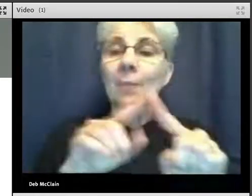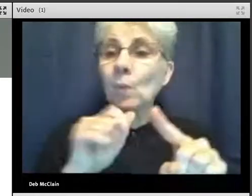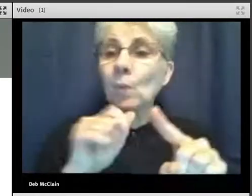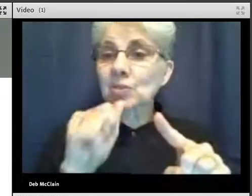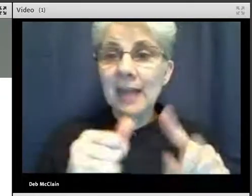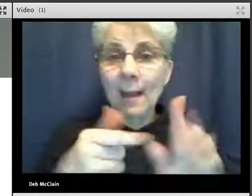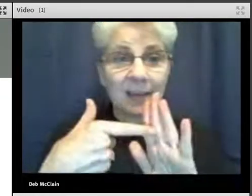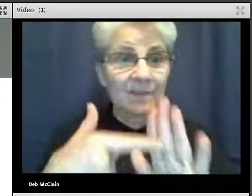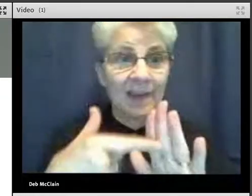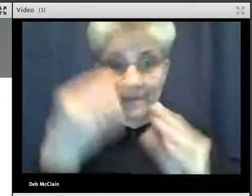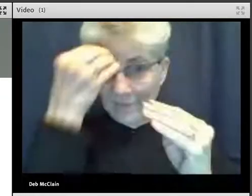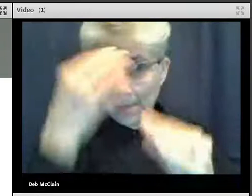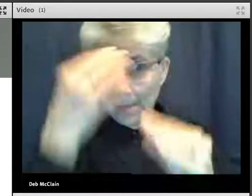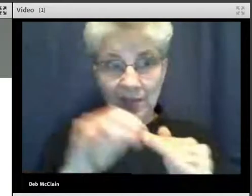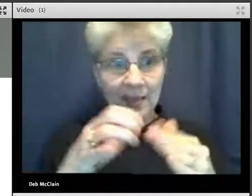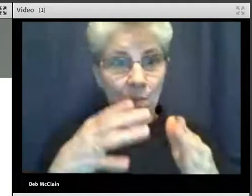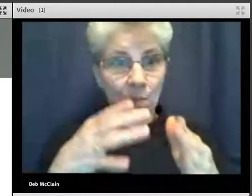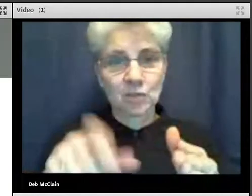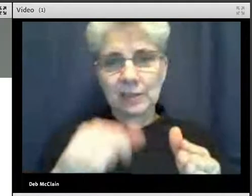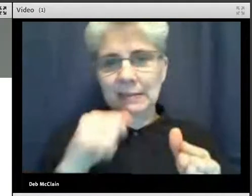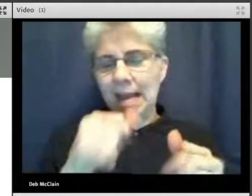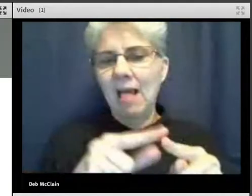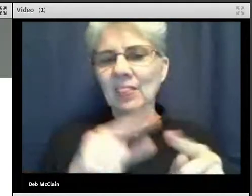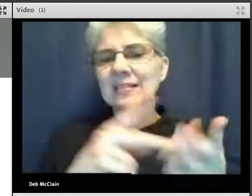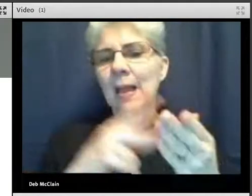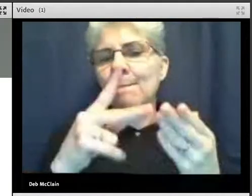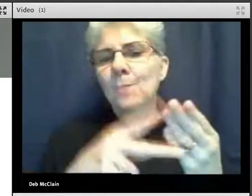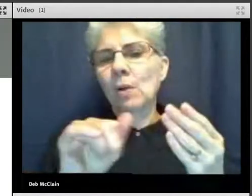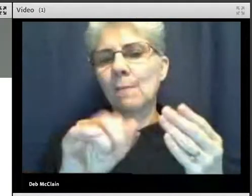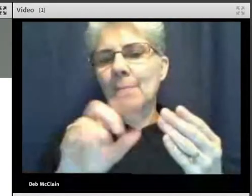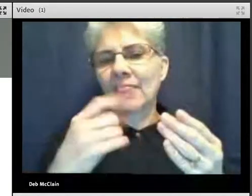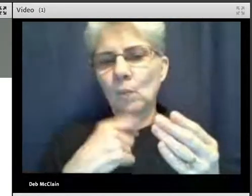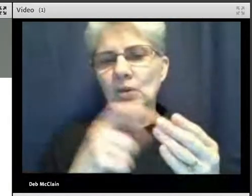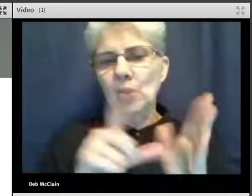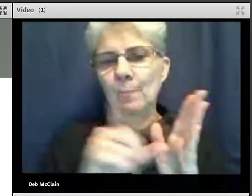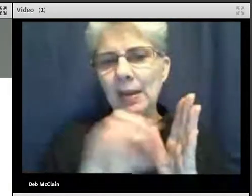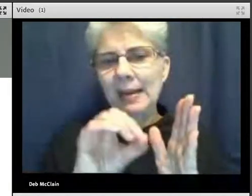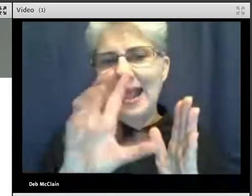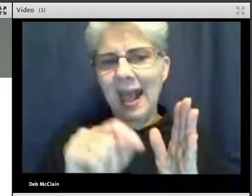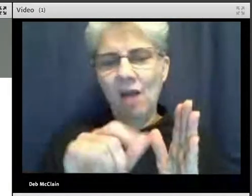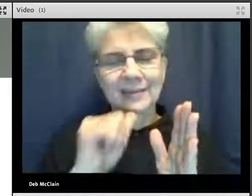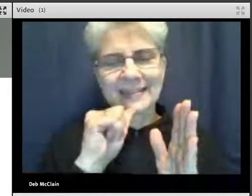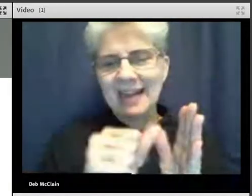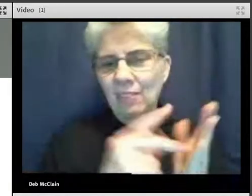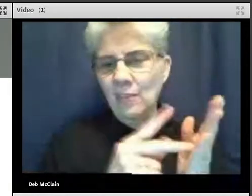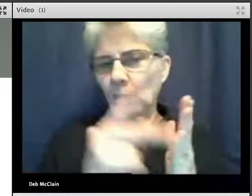But we should not be conveying information this way. This is a program ad that we should be printing out.